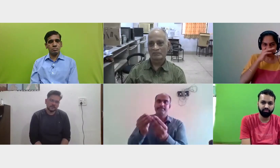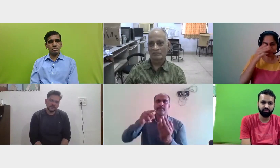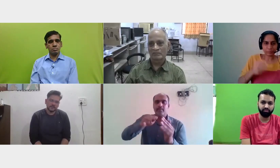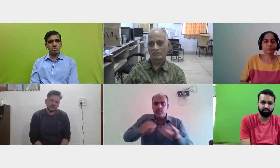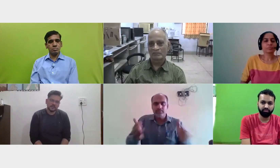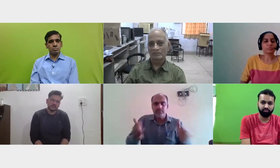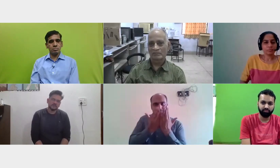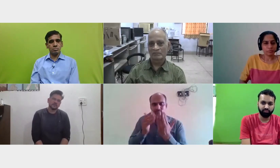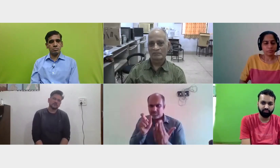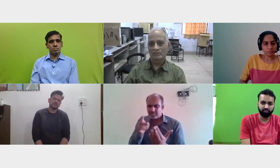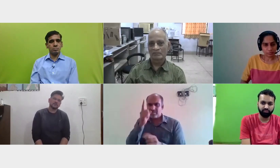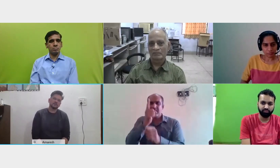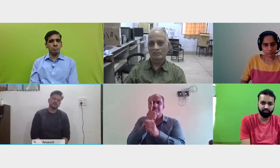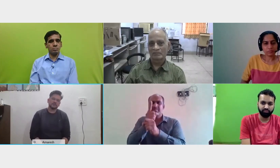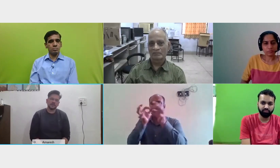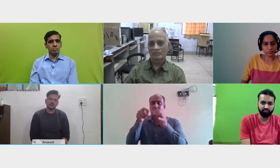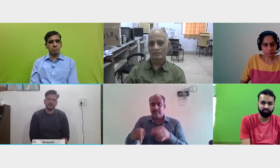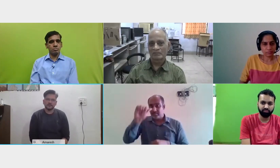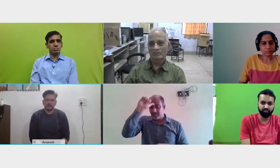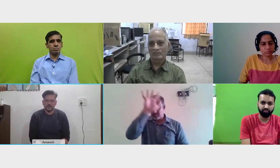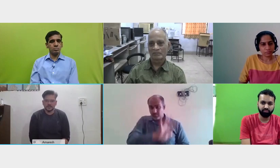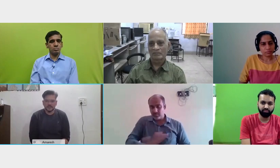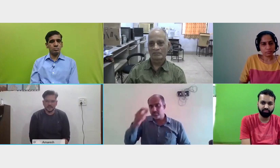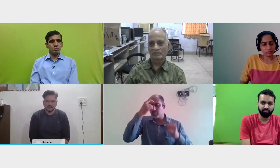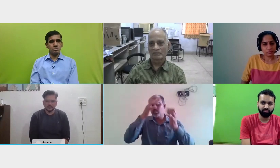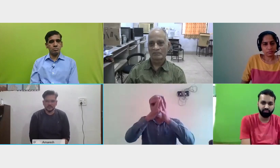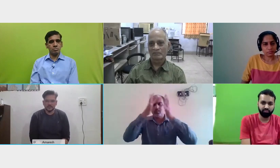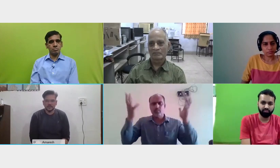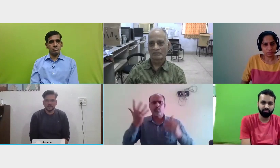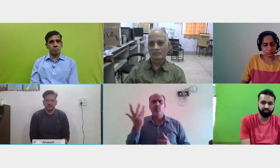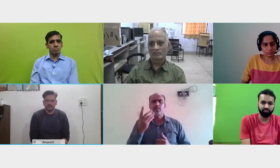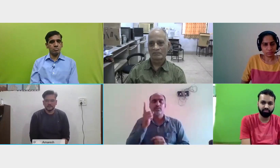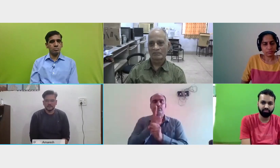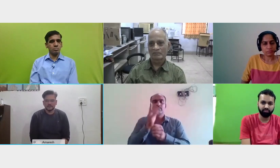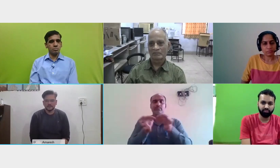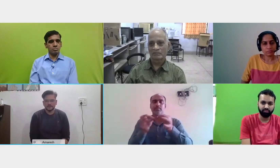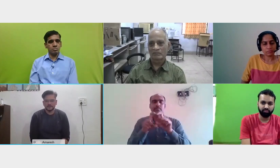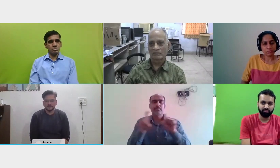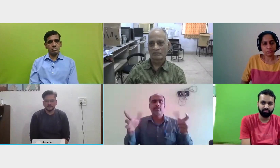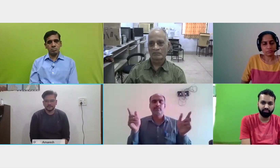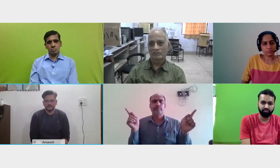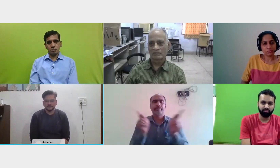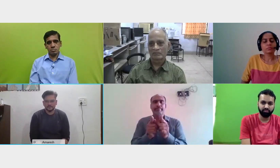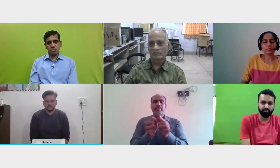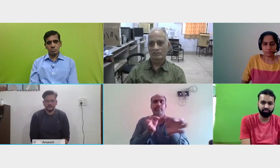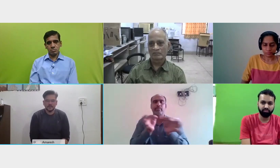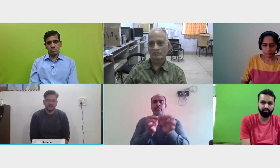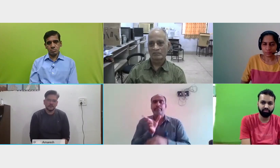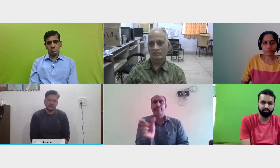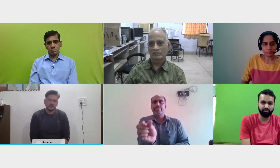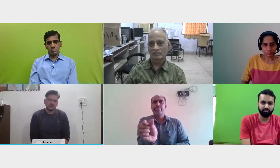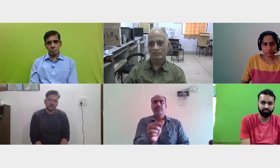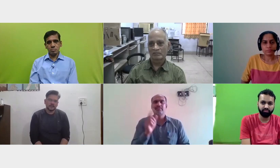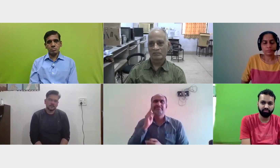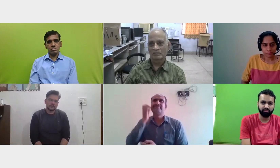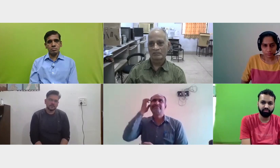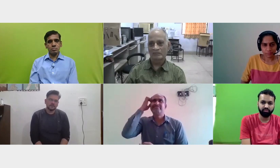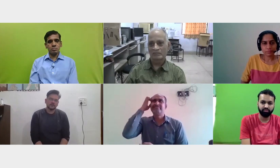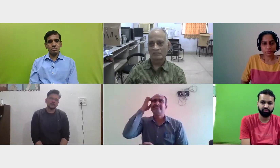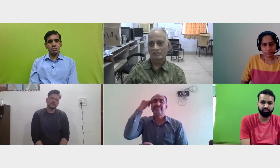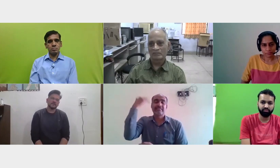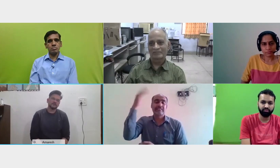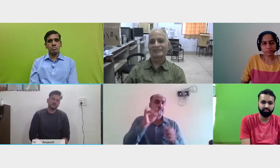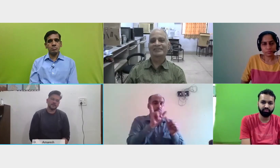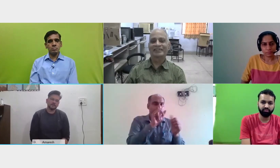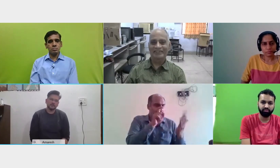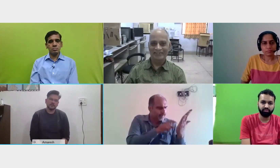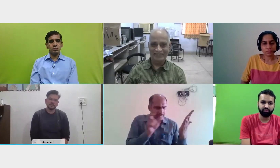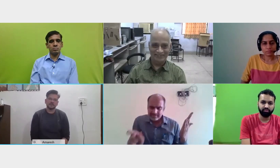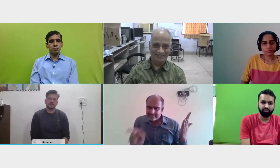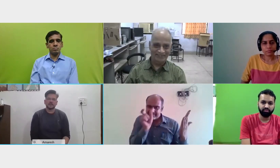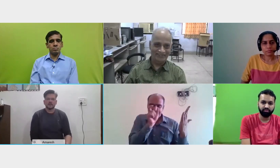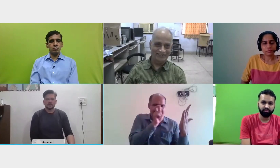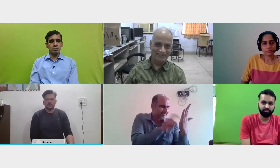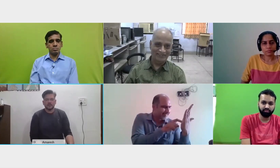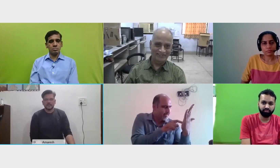is you know to form a narrative done in sign language and also for the deaf people because